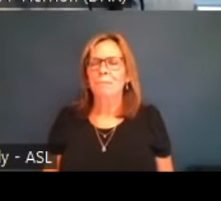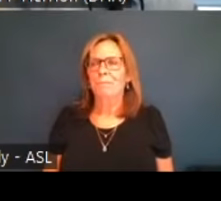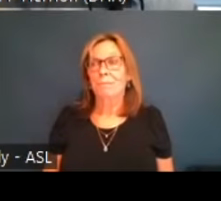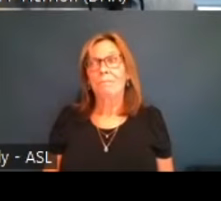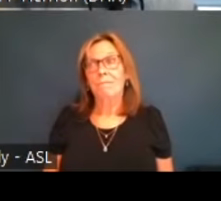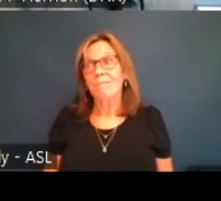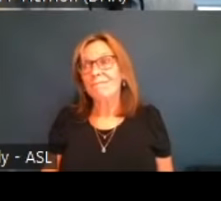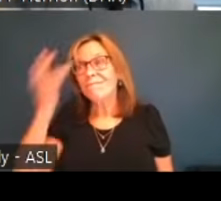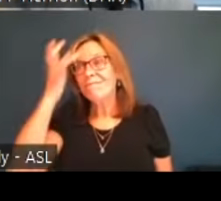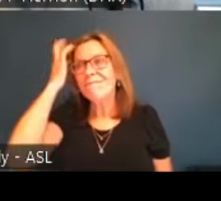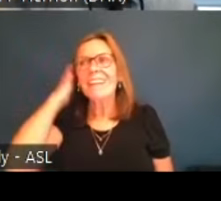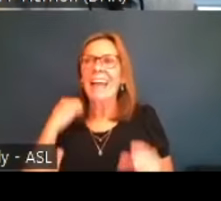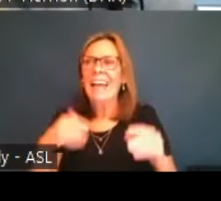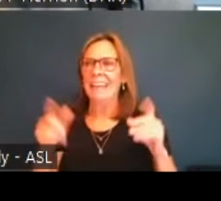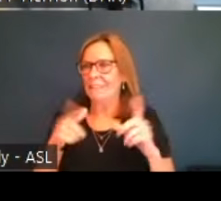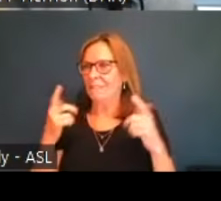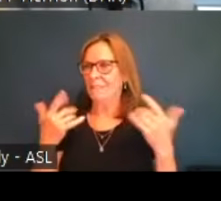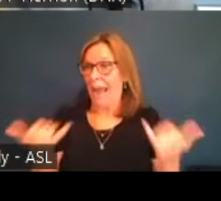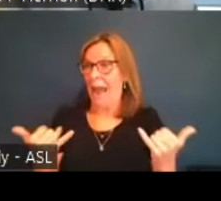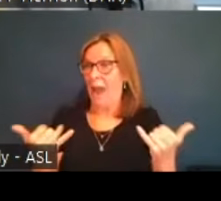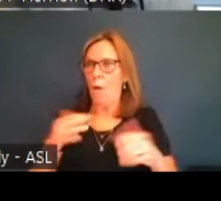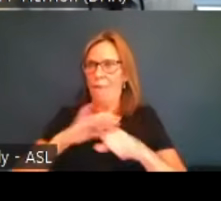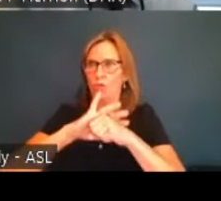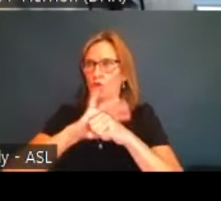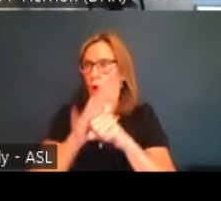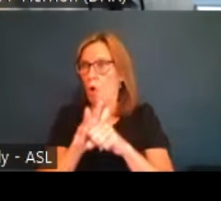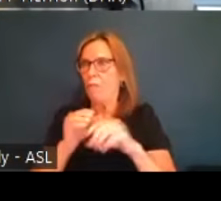home delivery of goods or services,